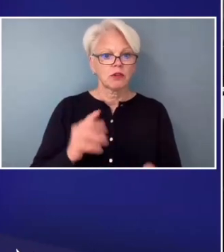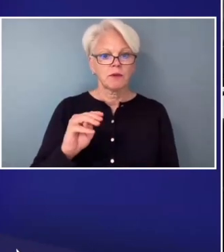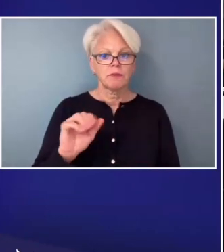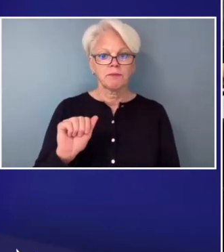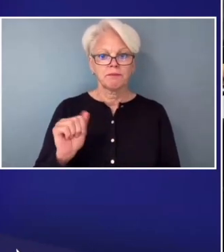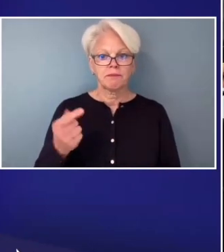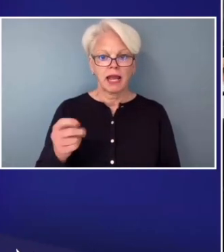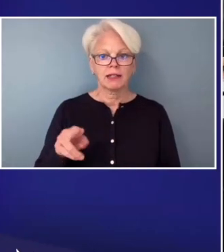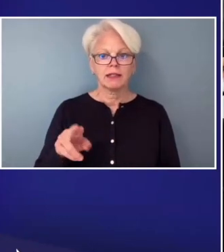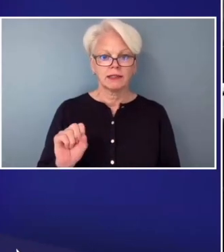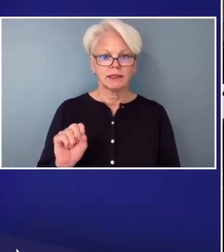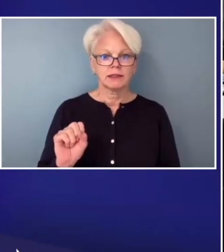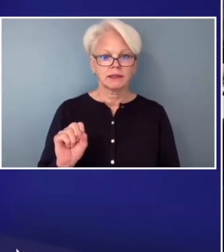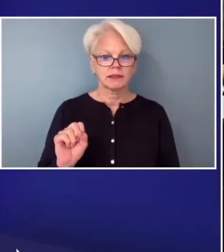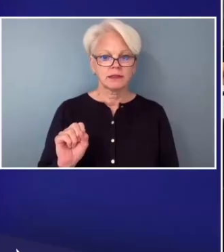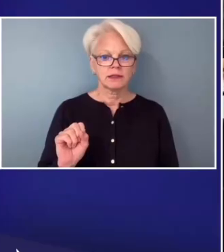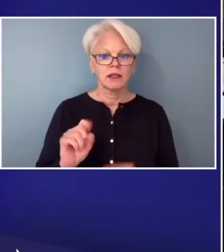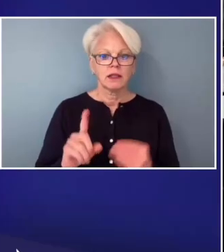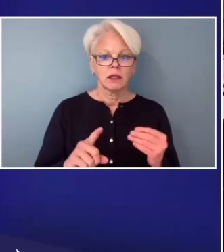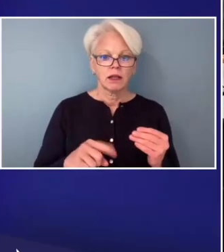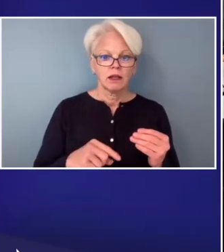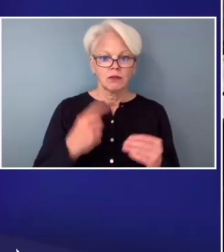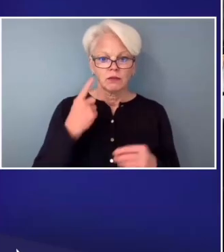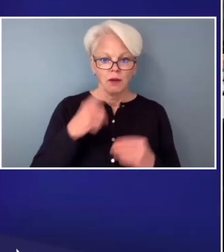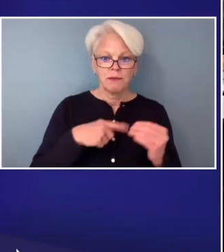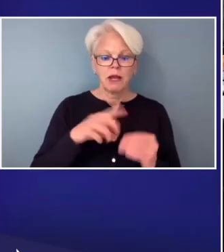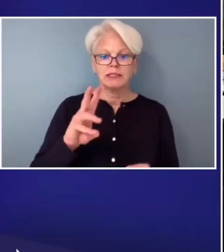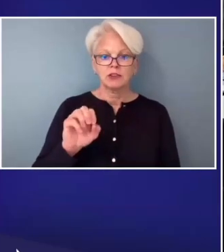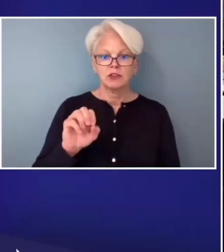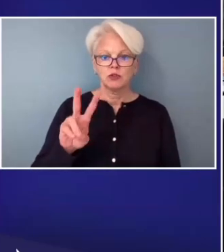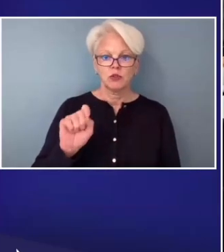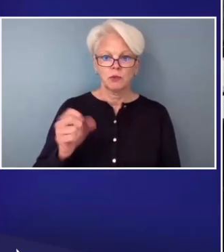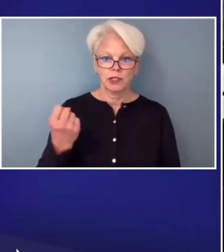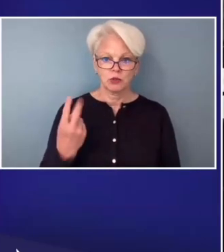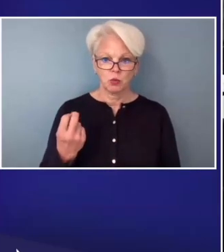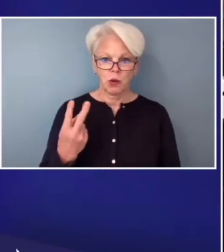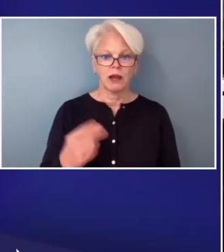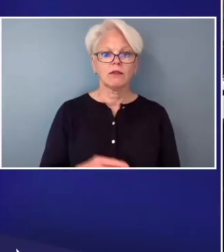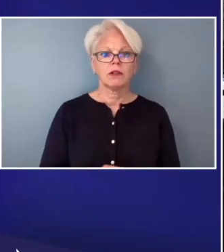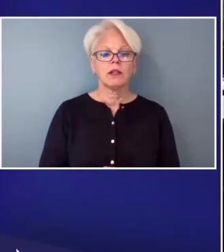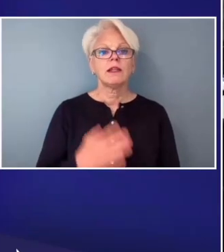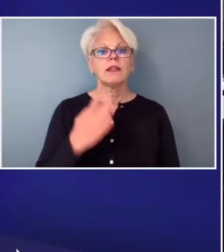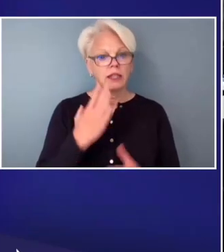on 602.12. Um, there were some changes there um,